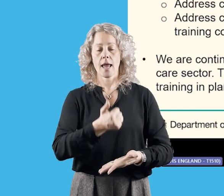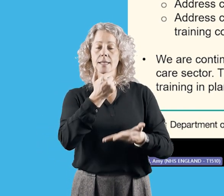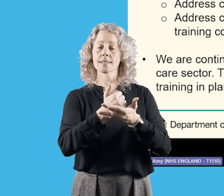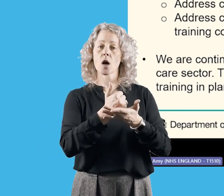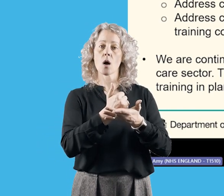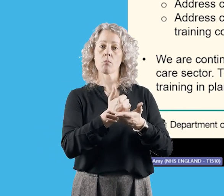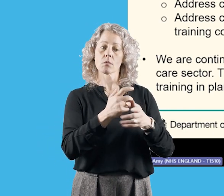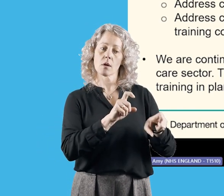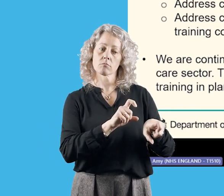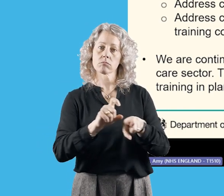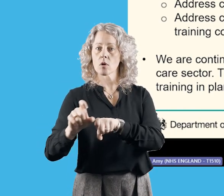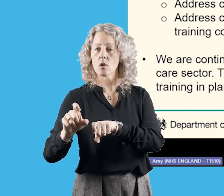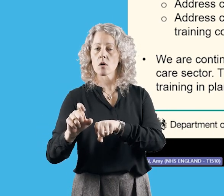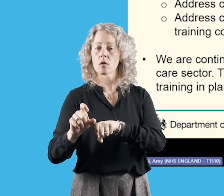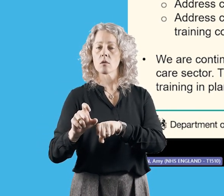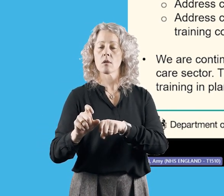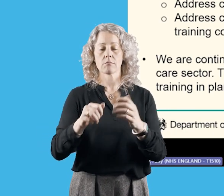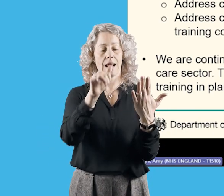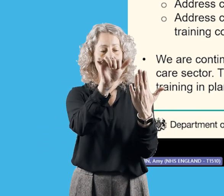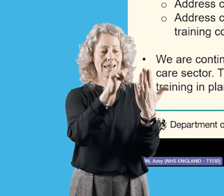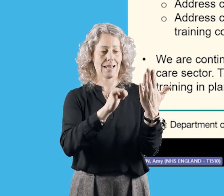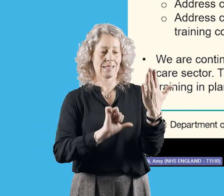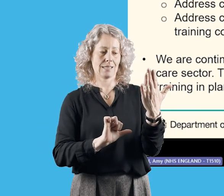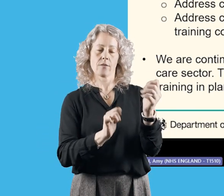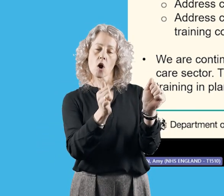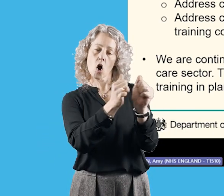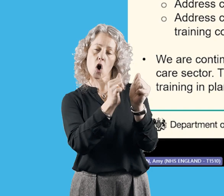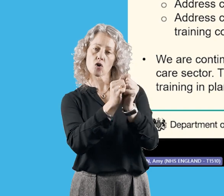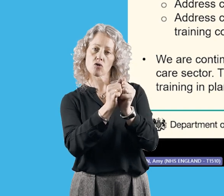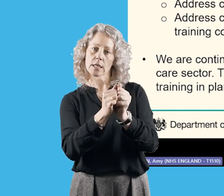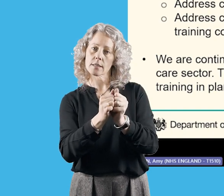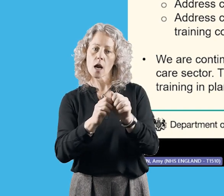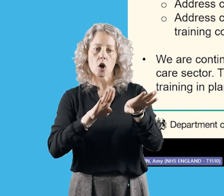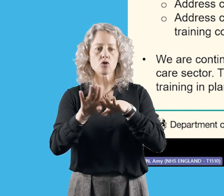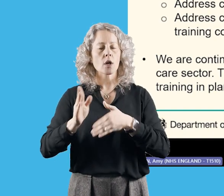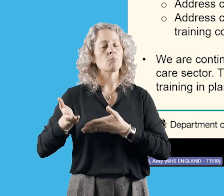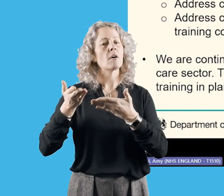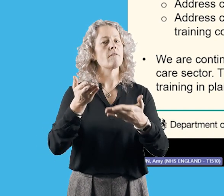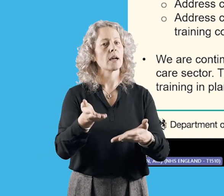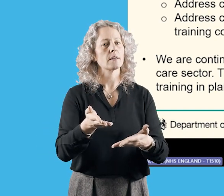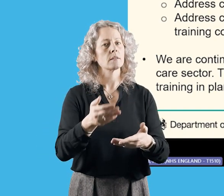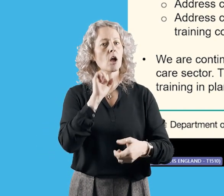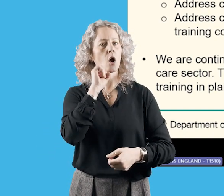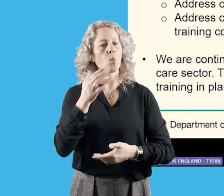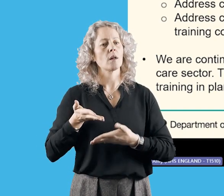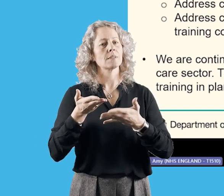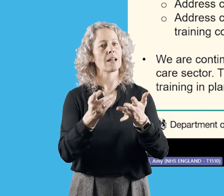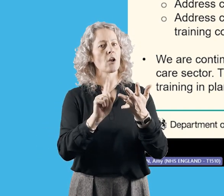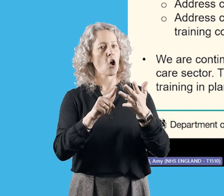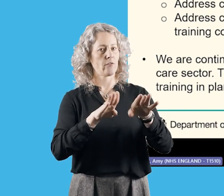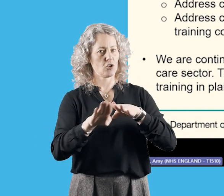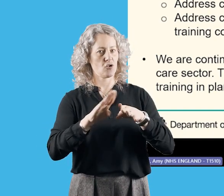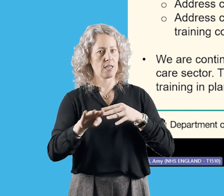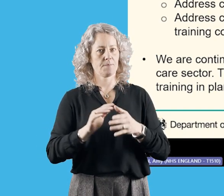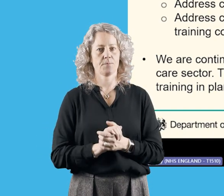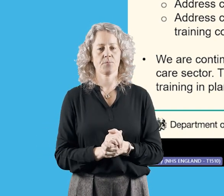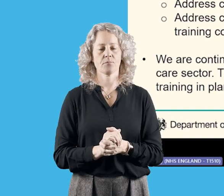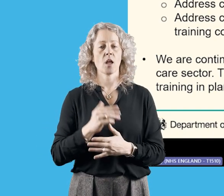providers who deliver Oliver's training to the adult social care sector. We recently concluded a procurement exercise